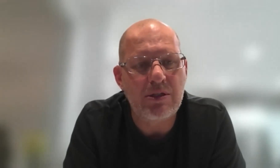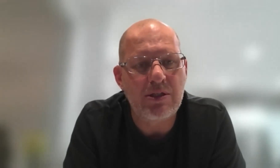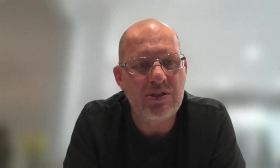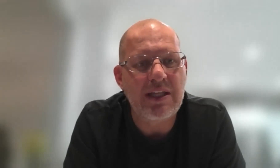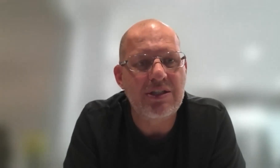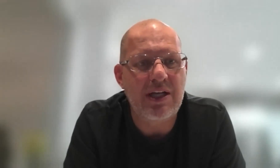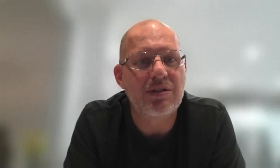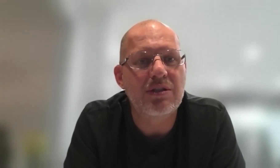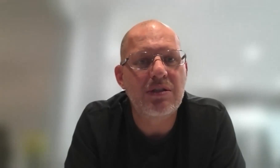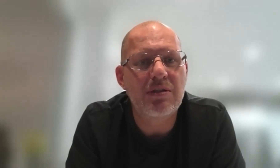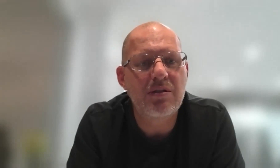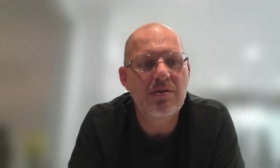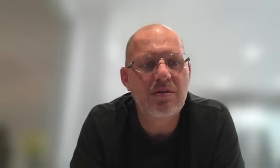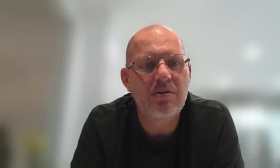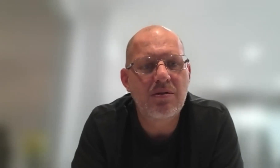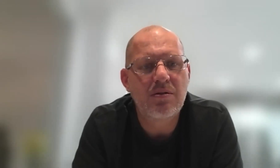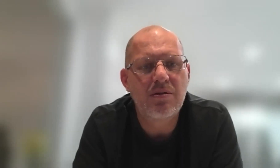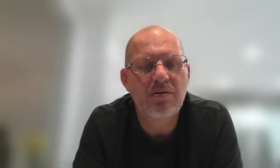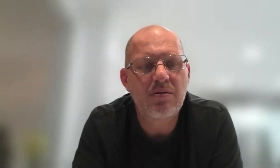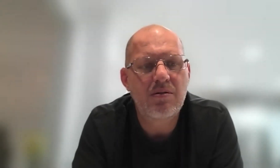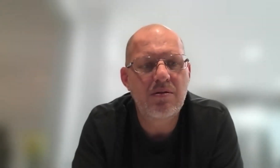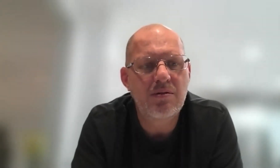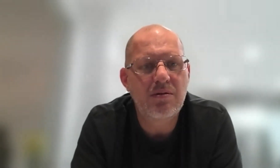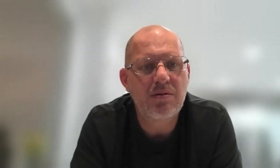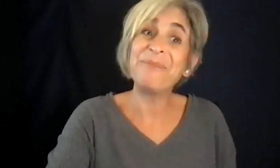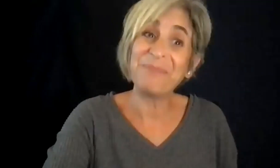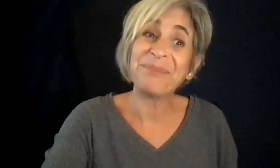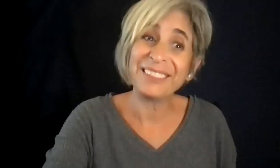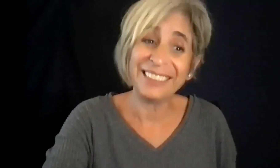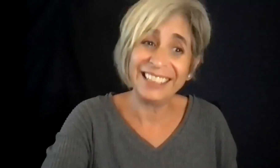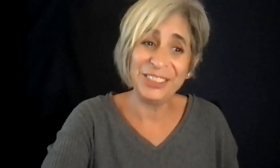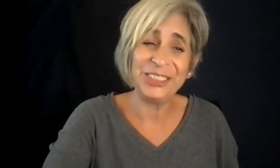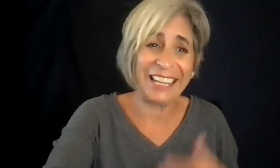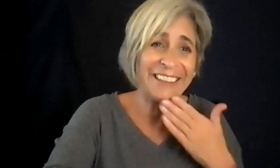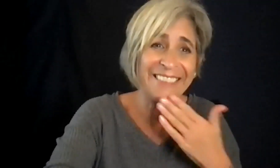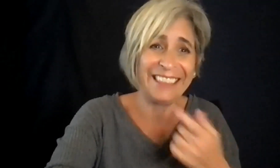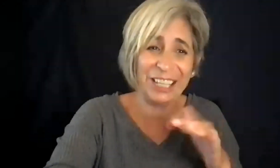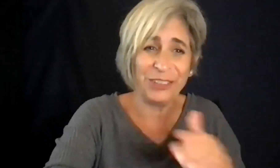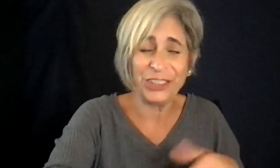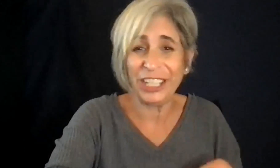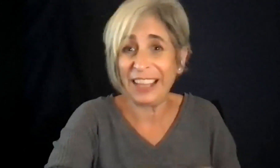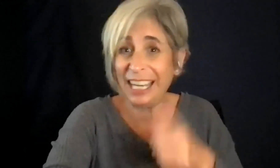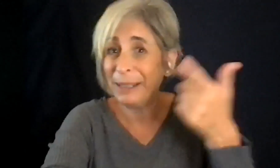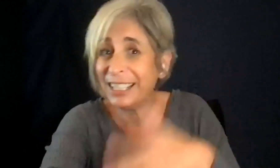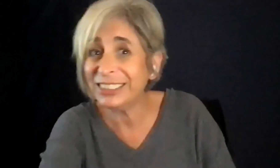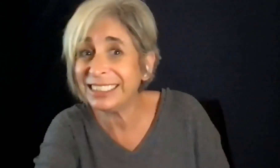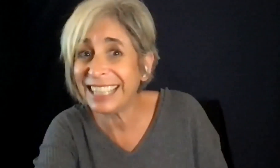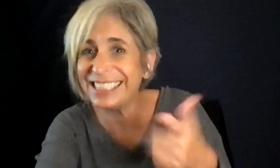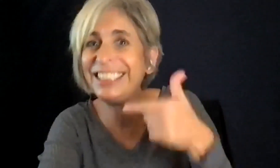to understand the challenges. Beth: Oh interesting, thank you for saying that. Anybody else?